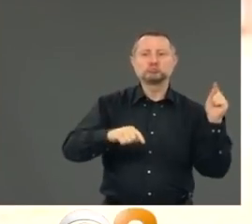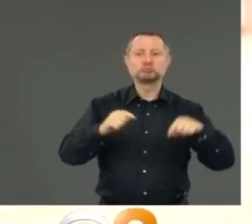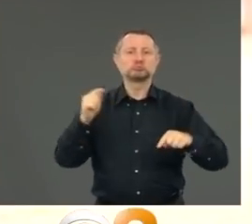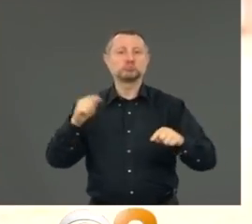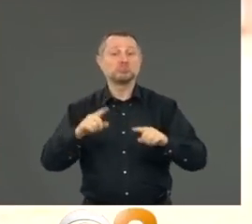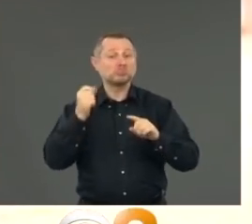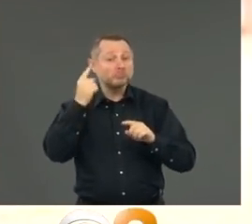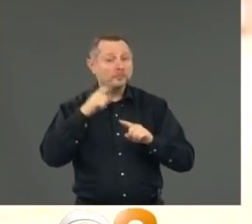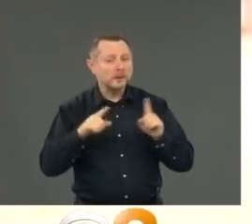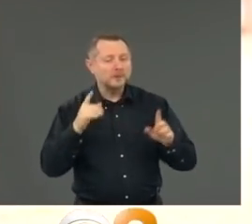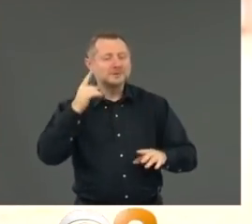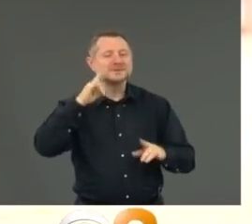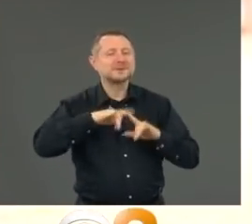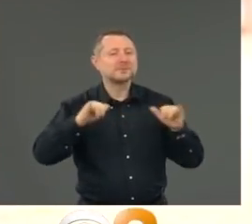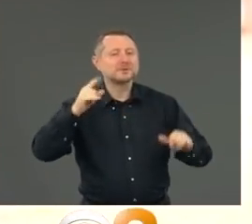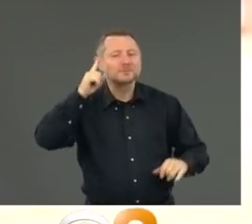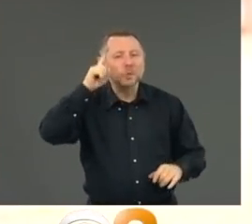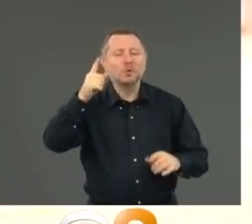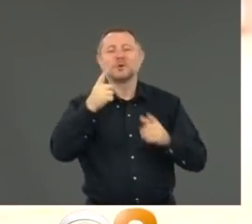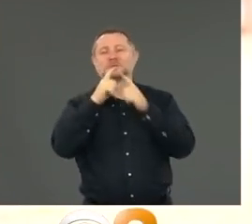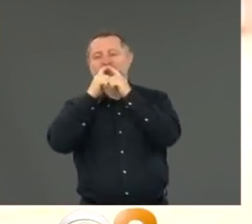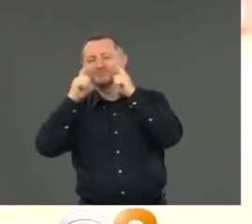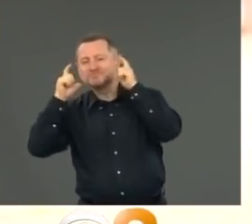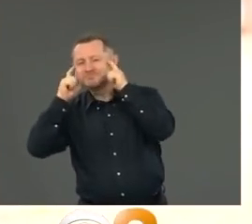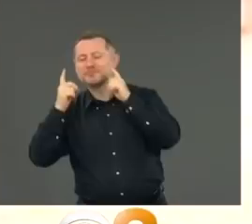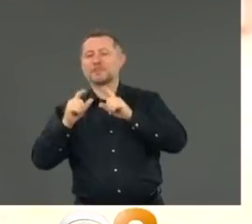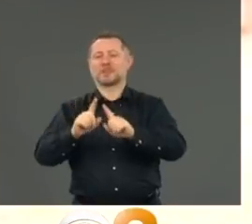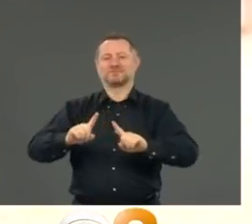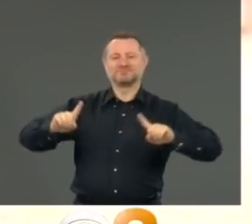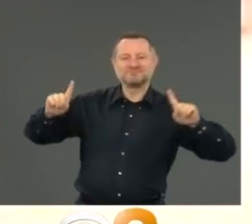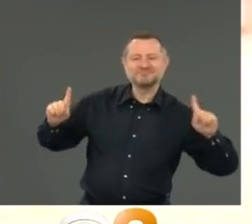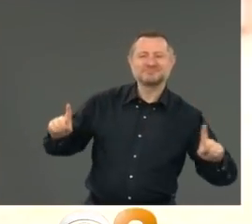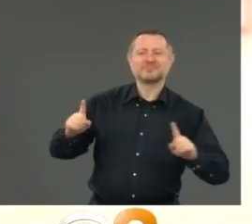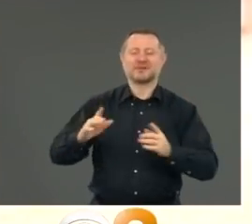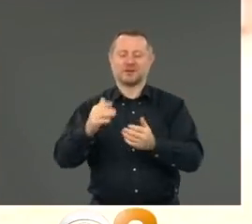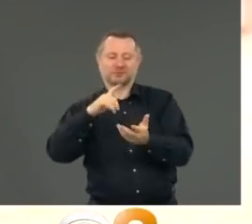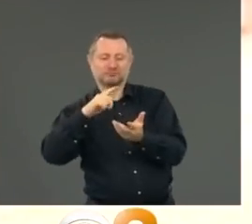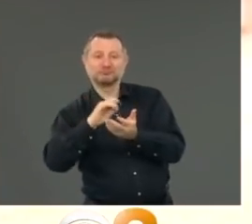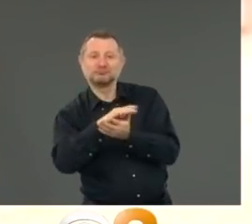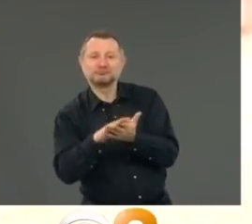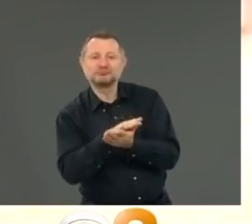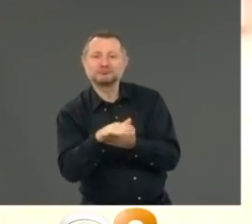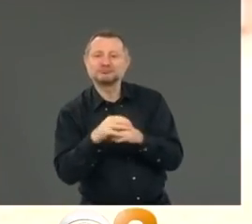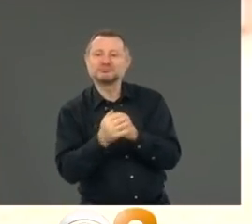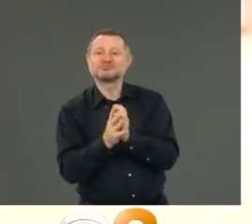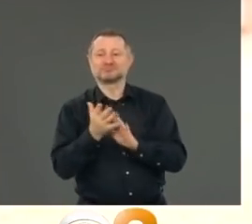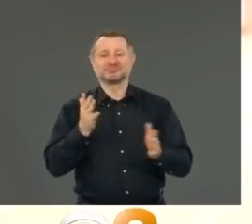PERFECT SCENARIO. MORE PEOPLE ARE COMING OUT, BUT